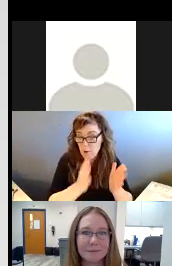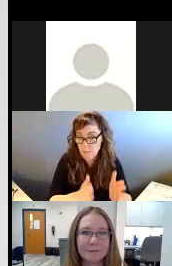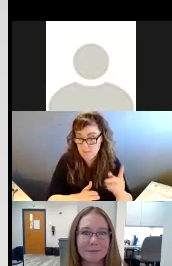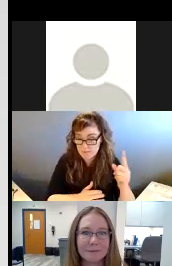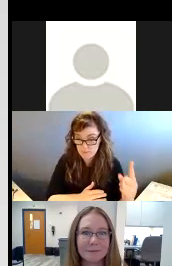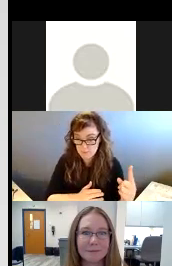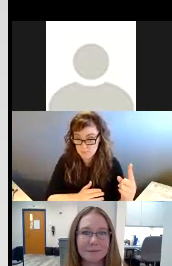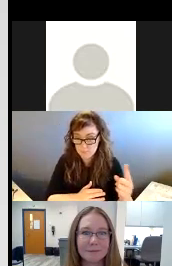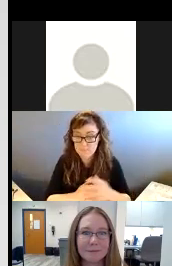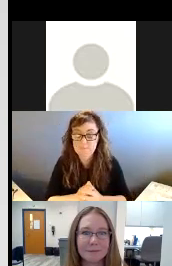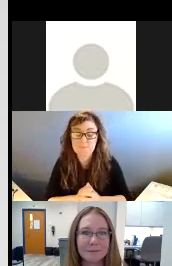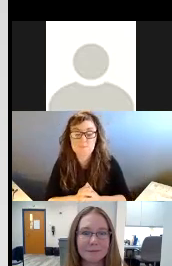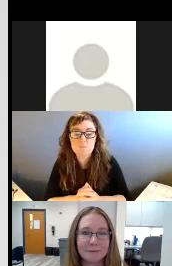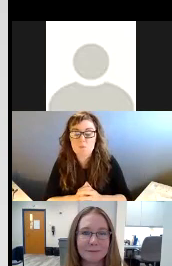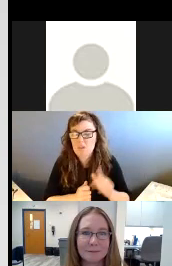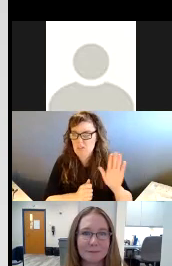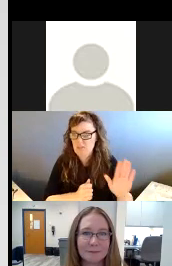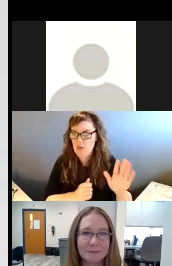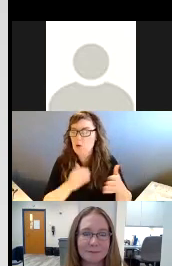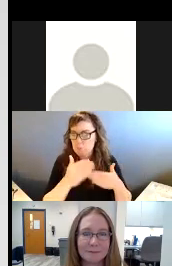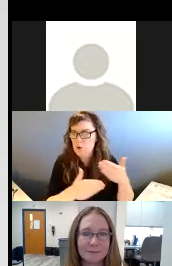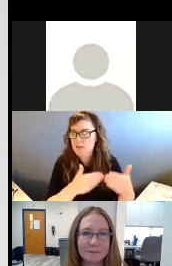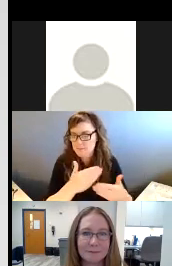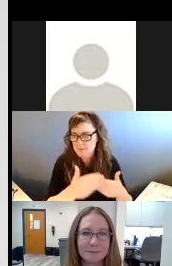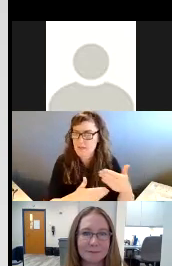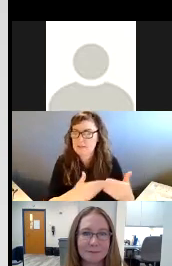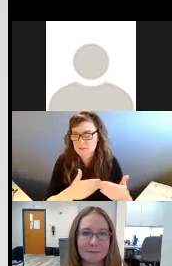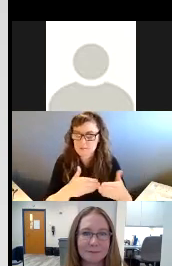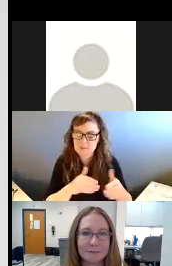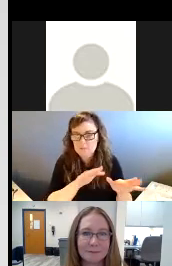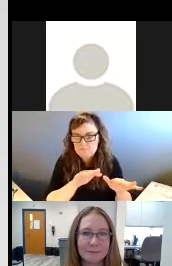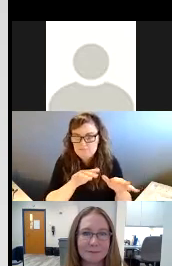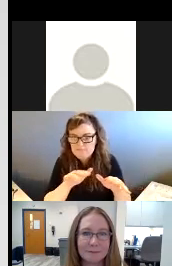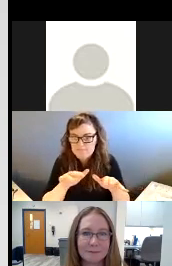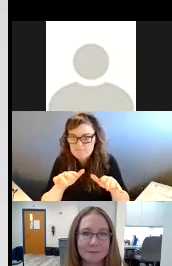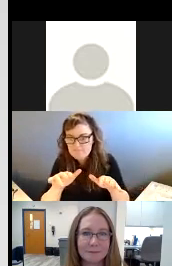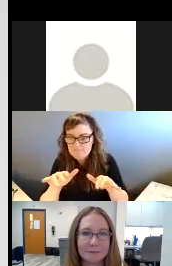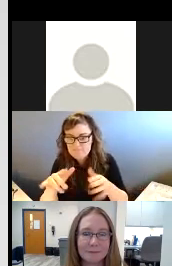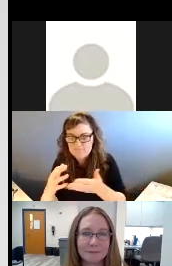OF PROCESS THAT THEY GO THROUGH TO KIND OF GATHER THE PRIOR INFORMATION AND TO GET THAT OUT THERE TO